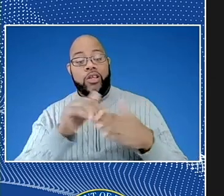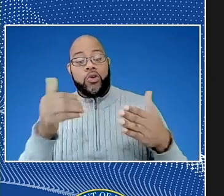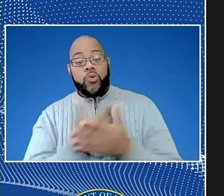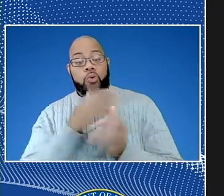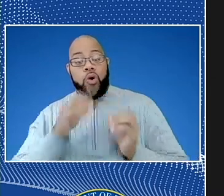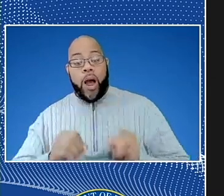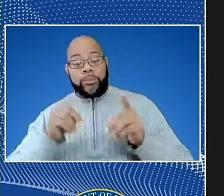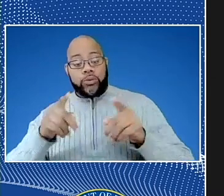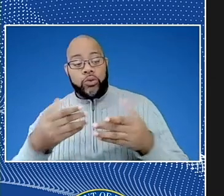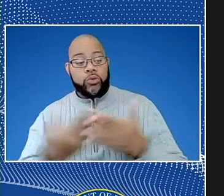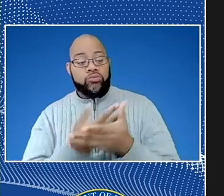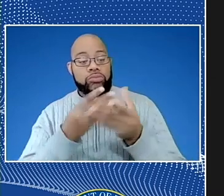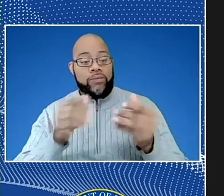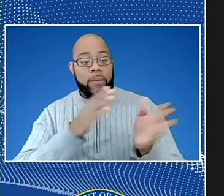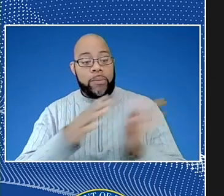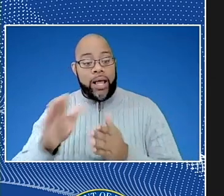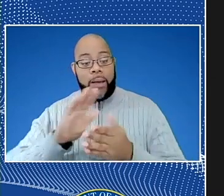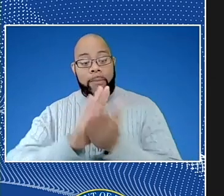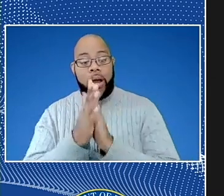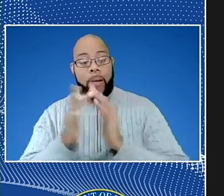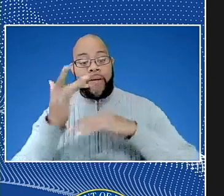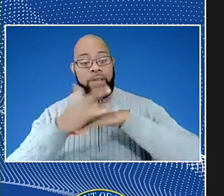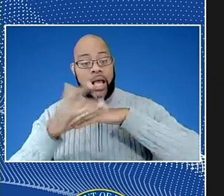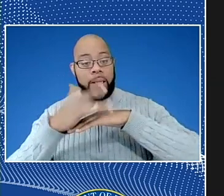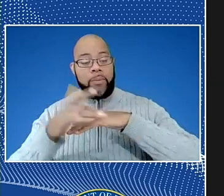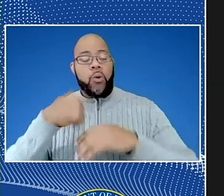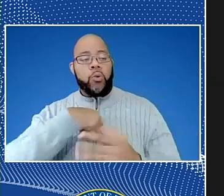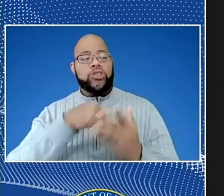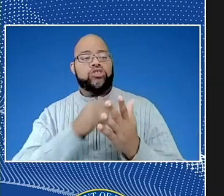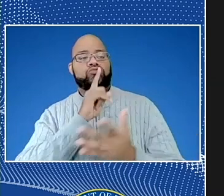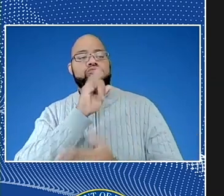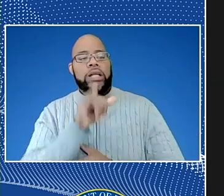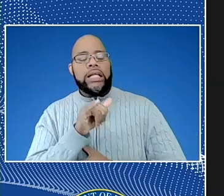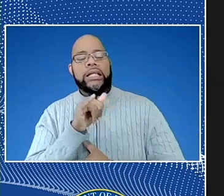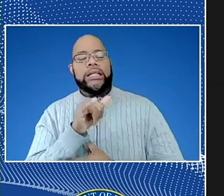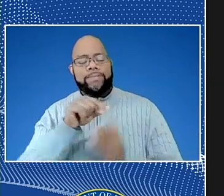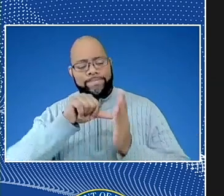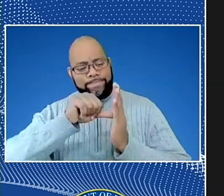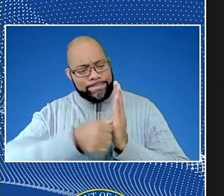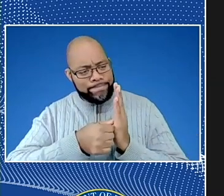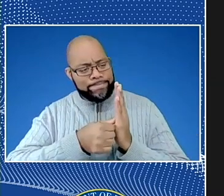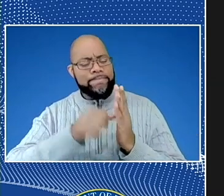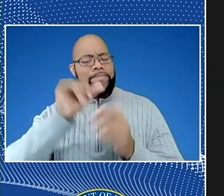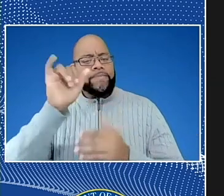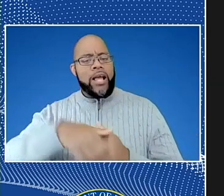relief plan is becoming available we just really insisted that that doesn't somehow